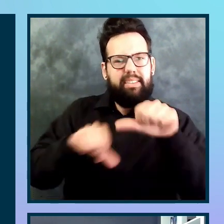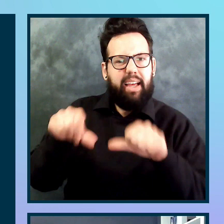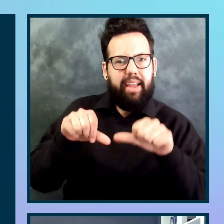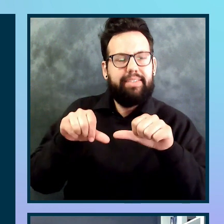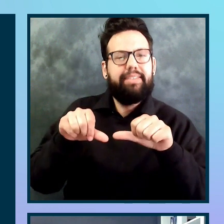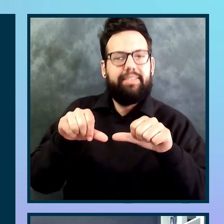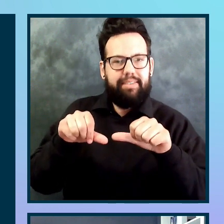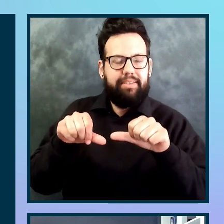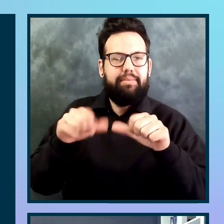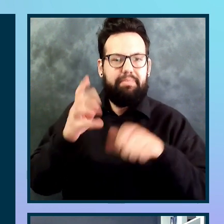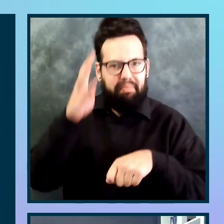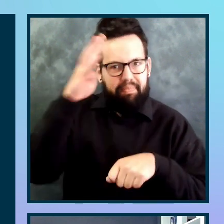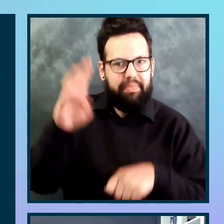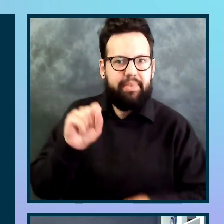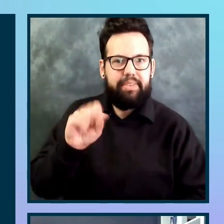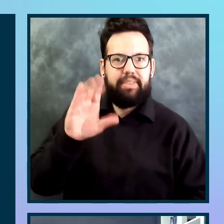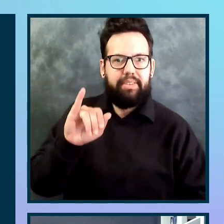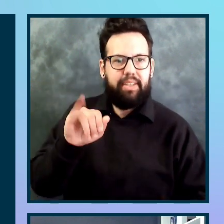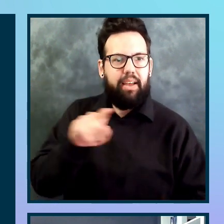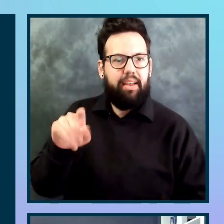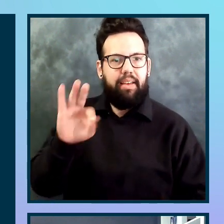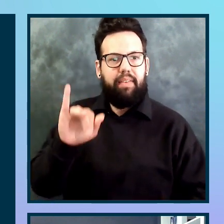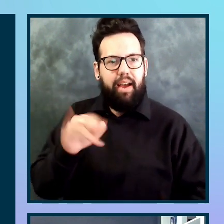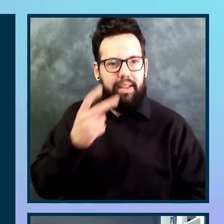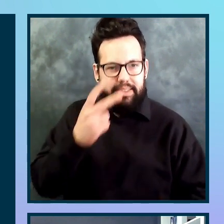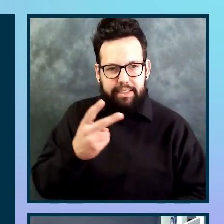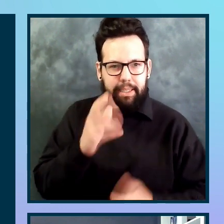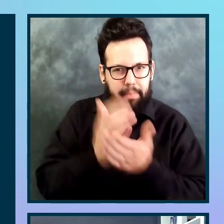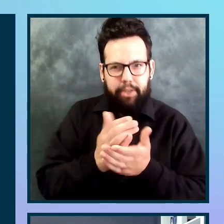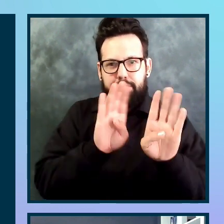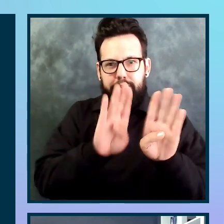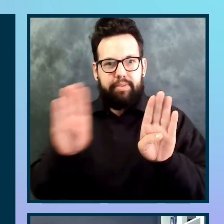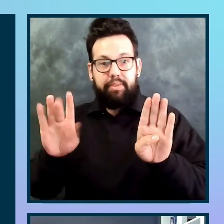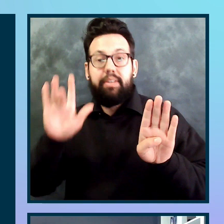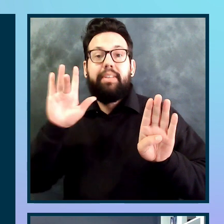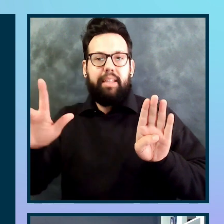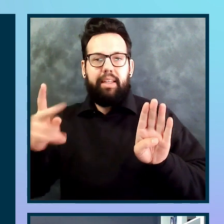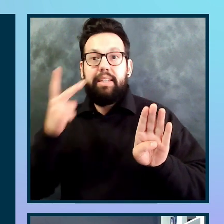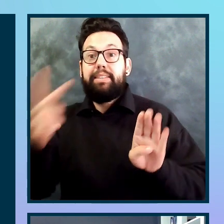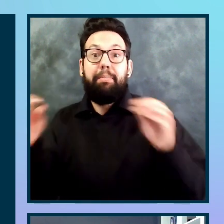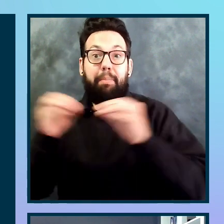Horror, See All, five cards. I took this example from a library. So it's kind of like,